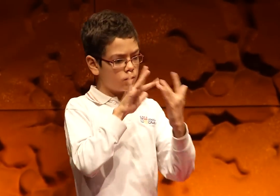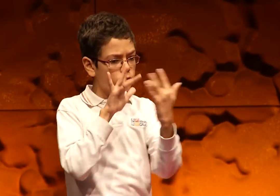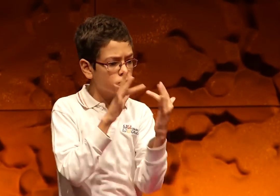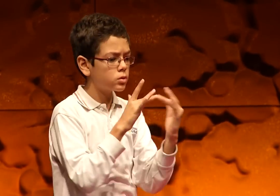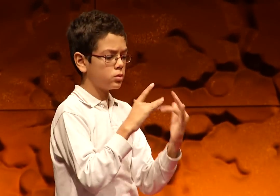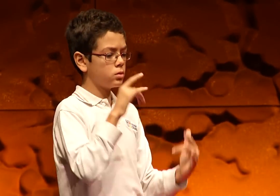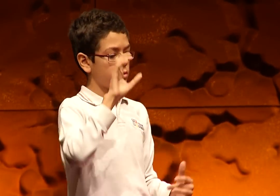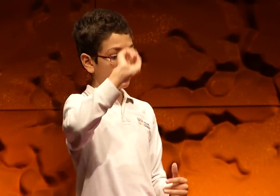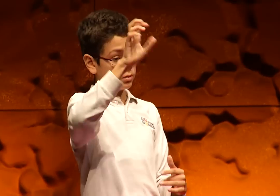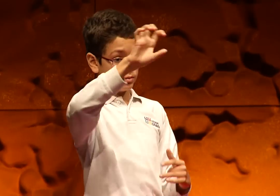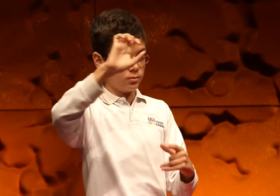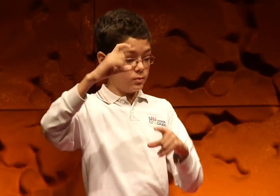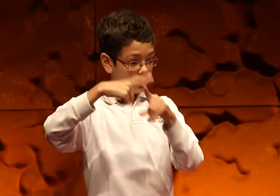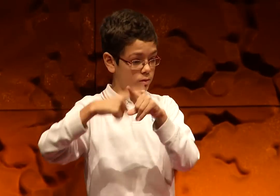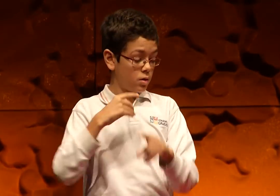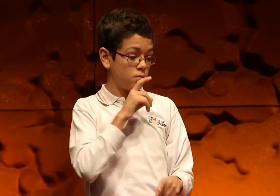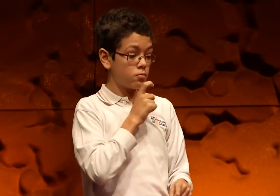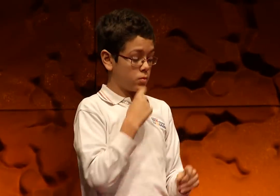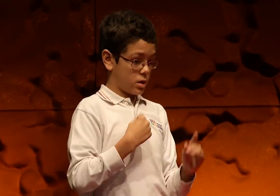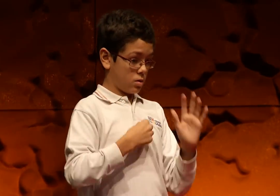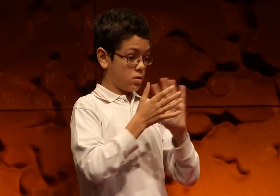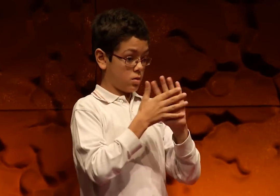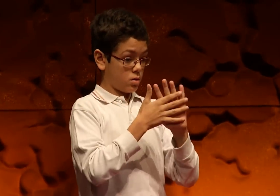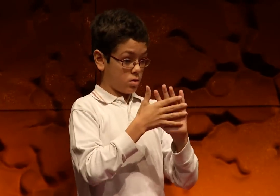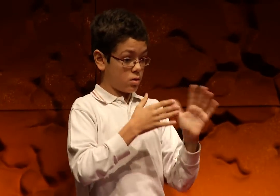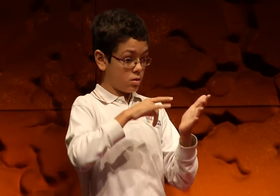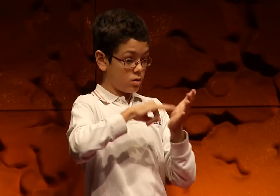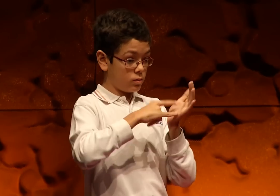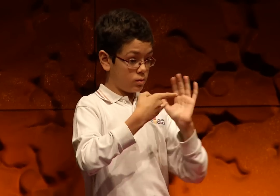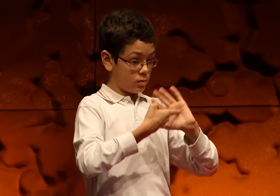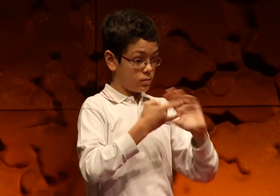In my experience, I was able to contact many people from other countries,